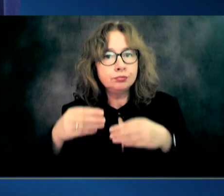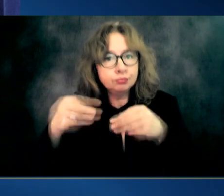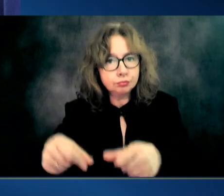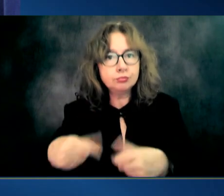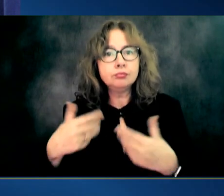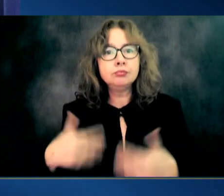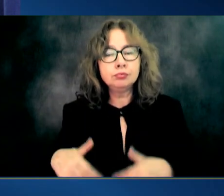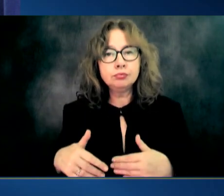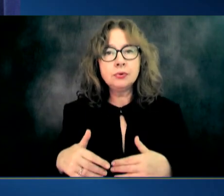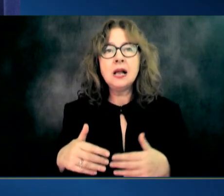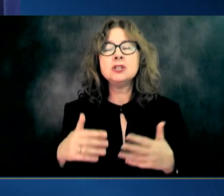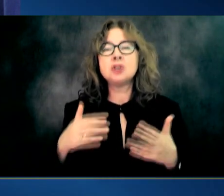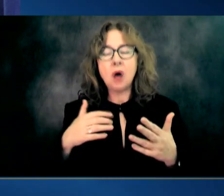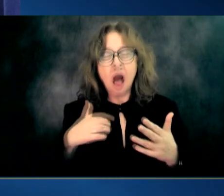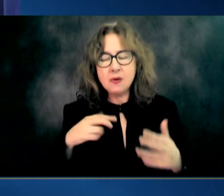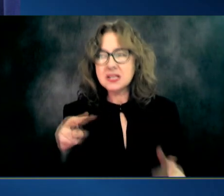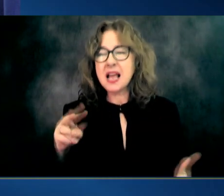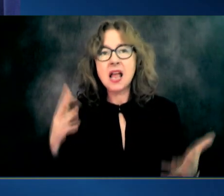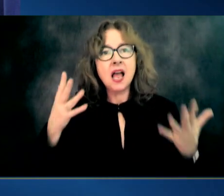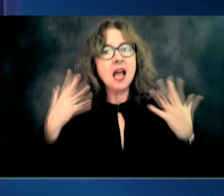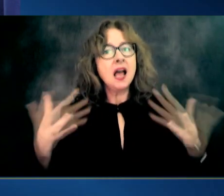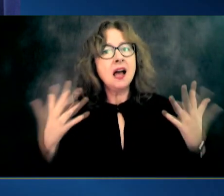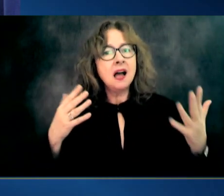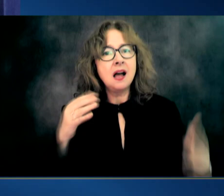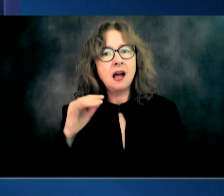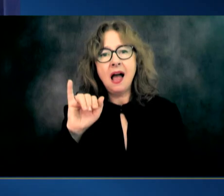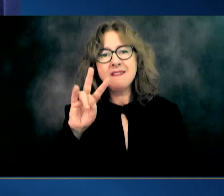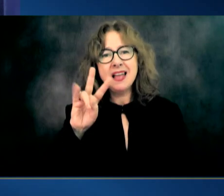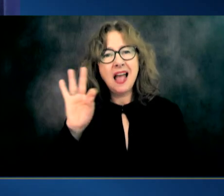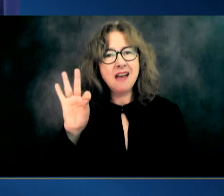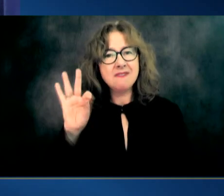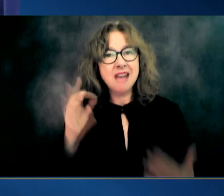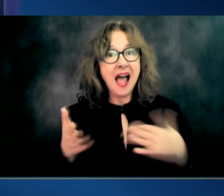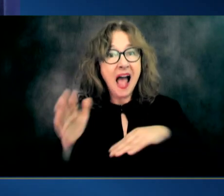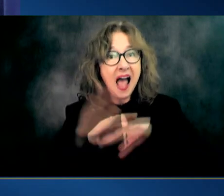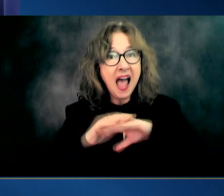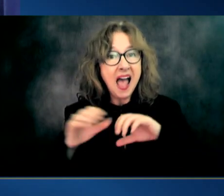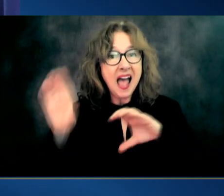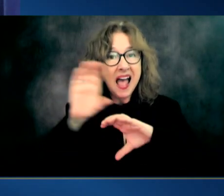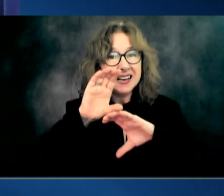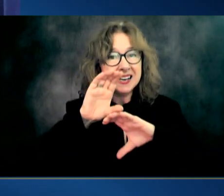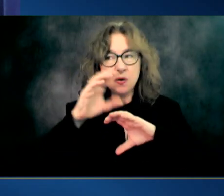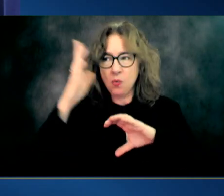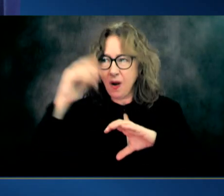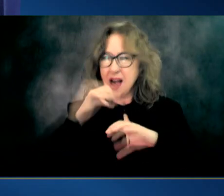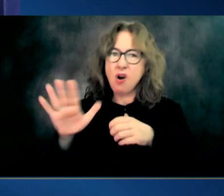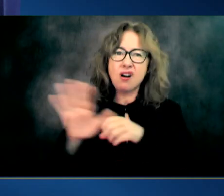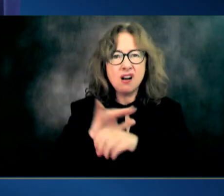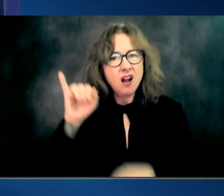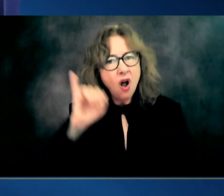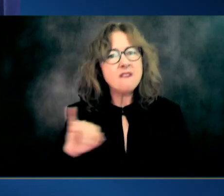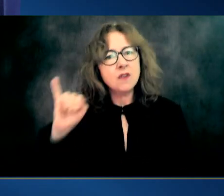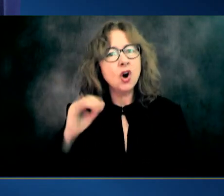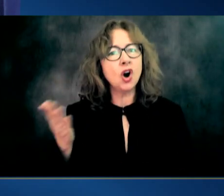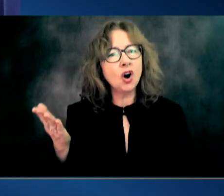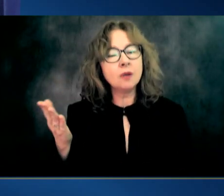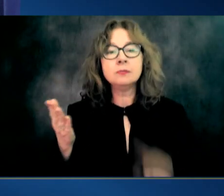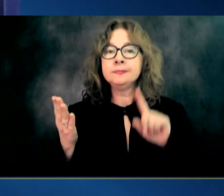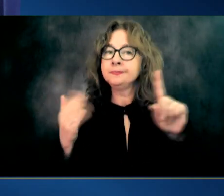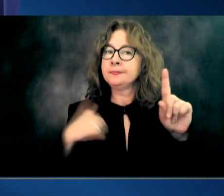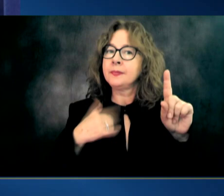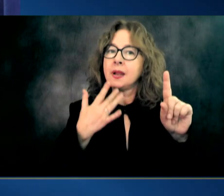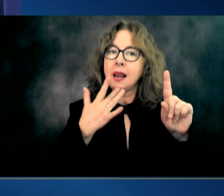unfair that the IVF wasn't covered. Like I said, I was very fortunate that, you know, the wedding,